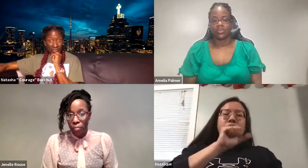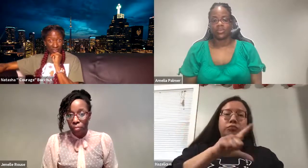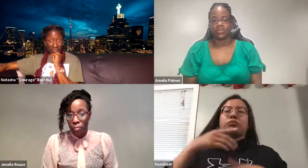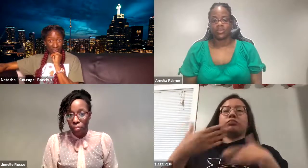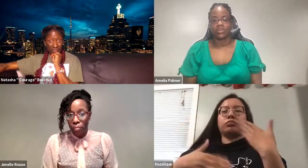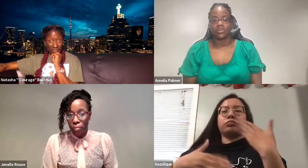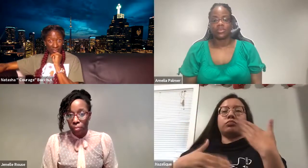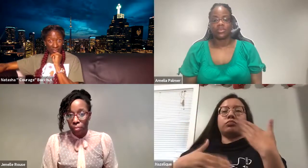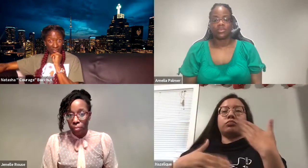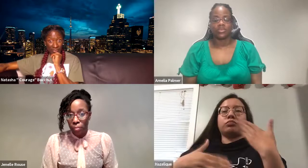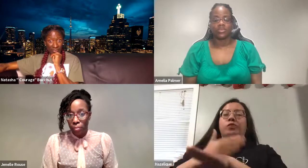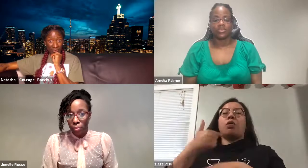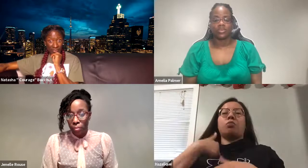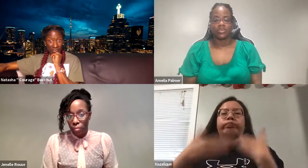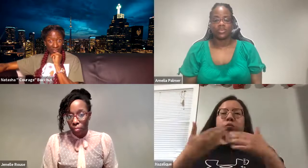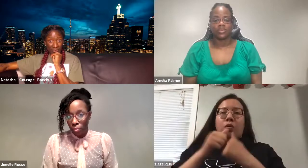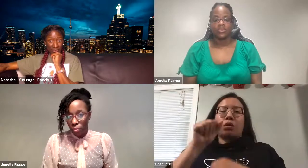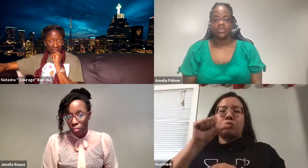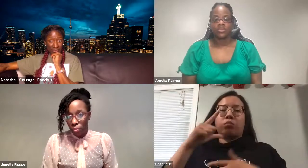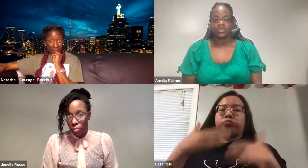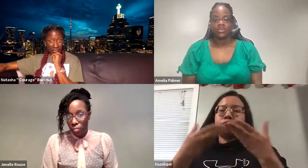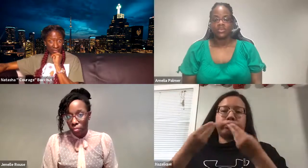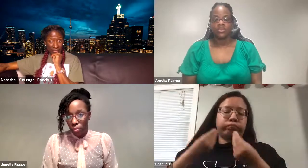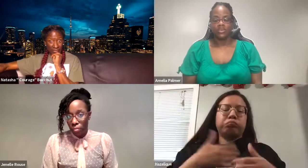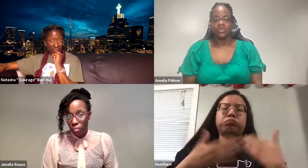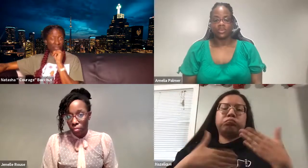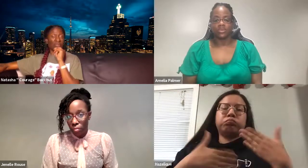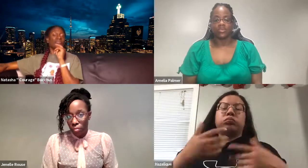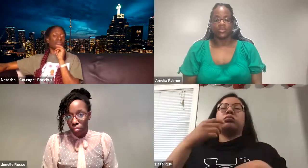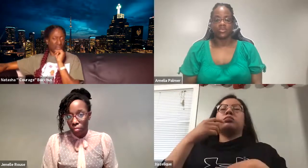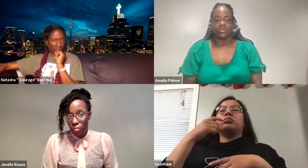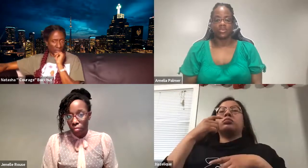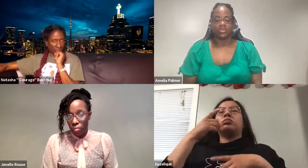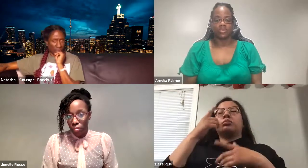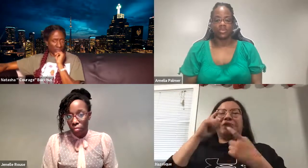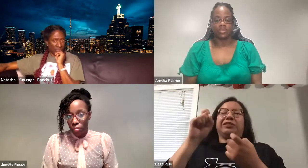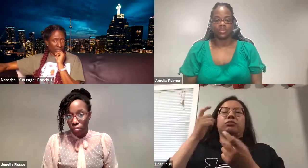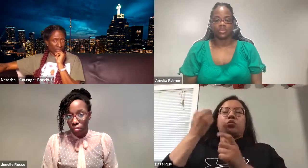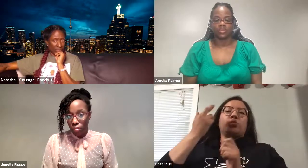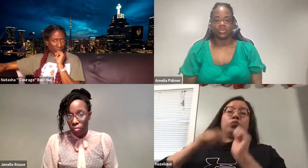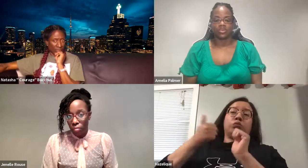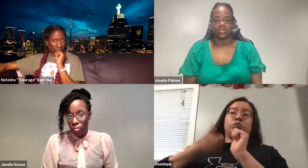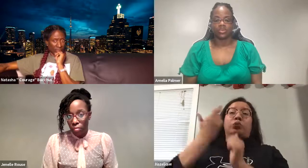the oneida sign language versus ASL you know before i would communicate and do my day-to-day